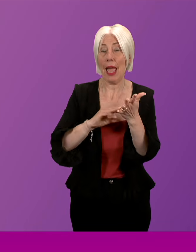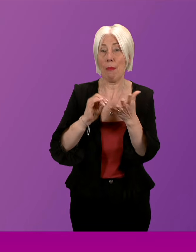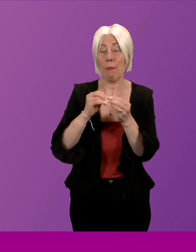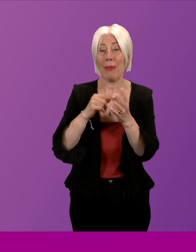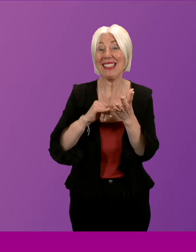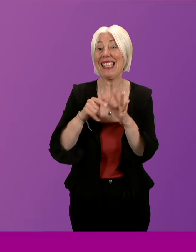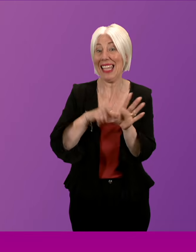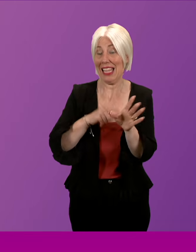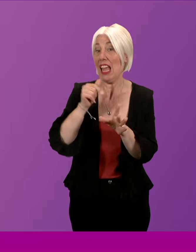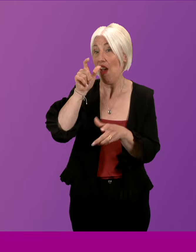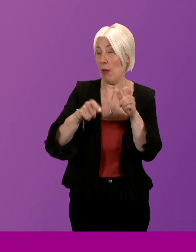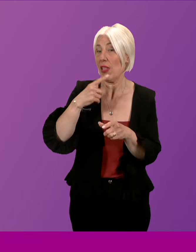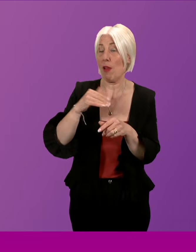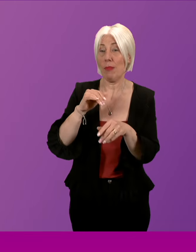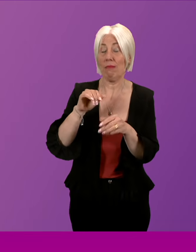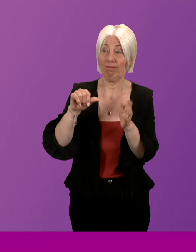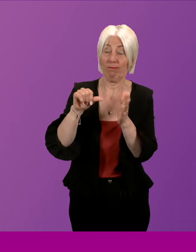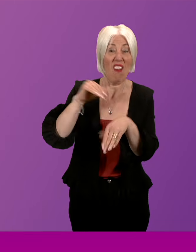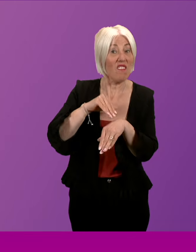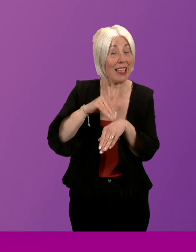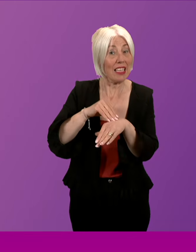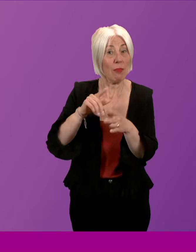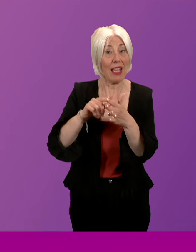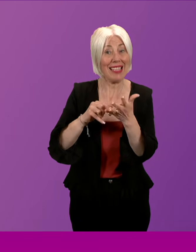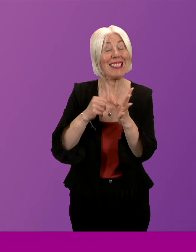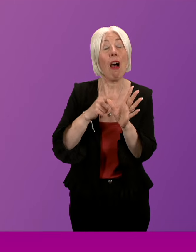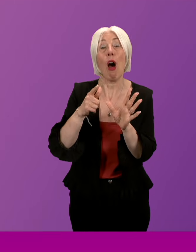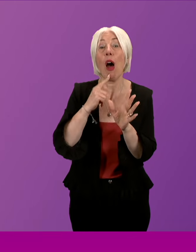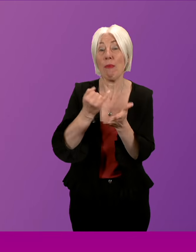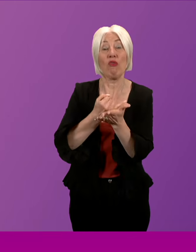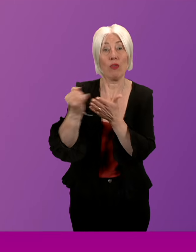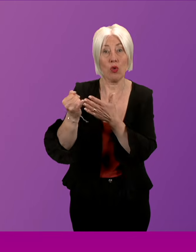by ESTA refusals, indicating that they may apply for a visa through the FIFA priority appointment